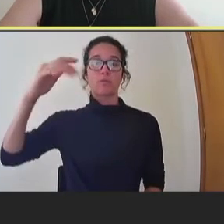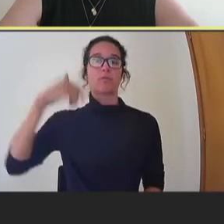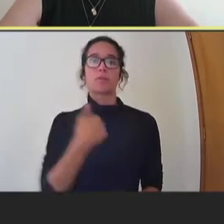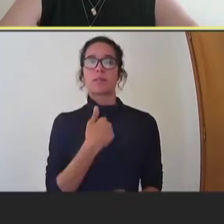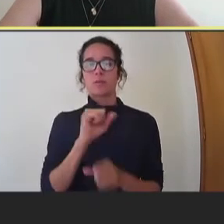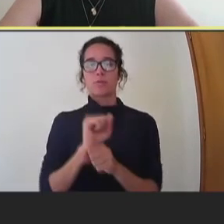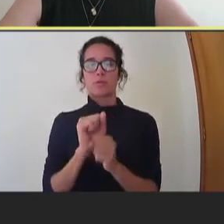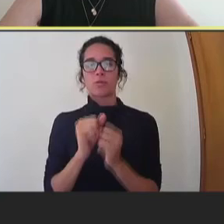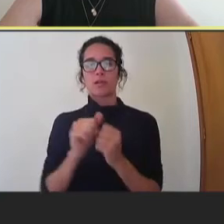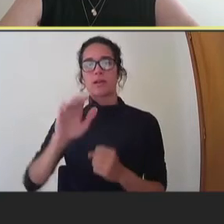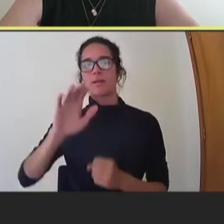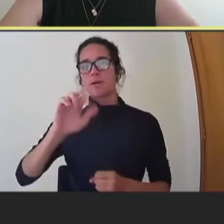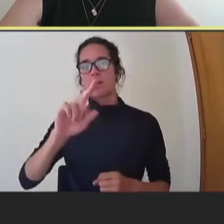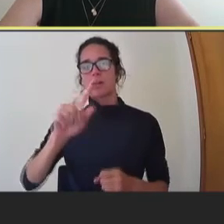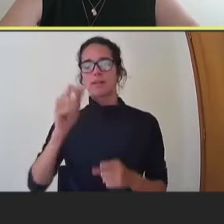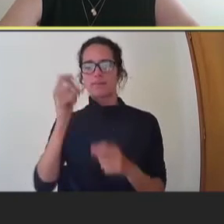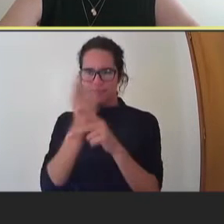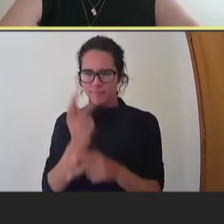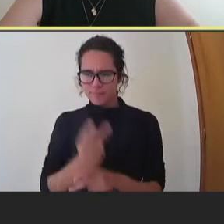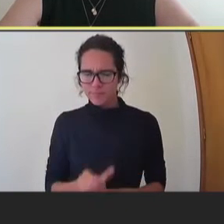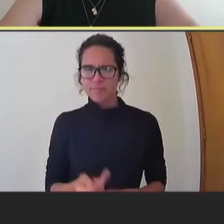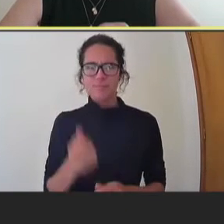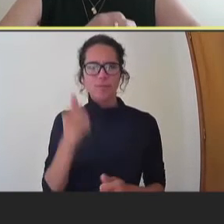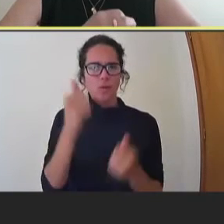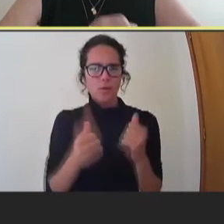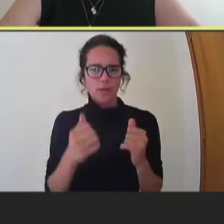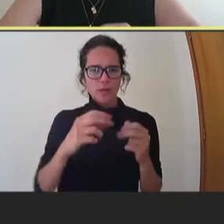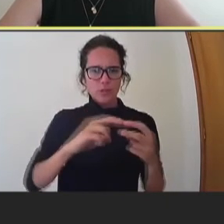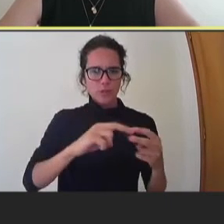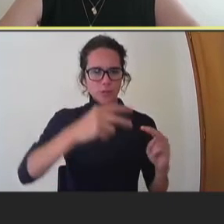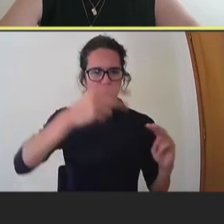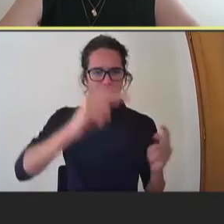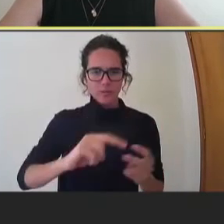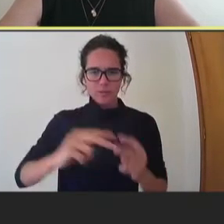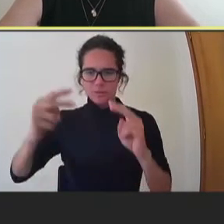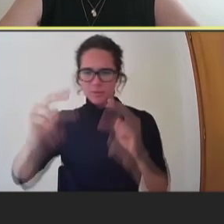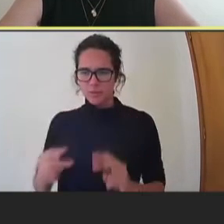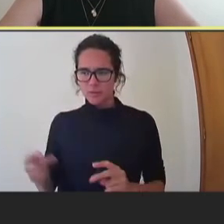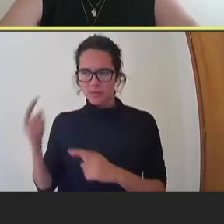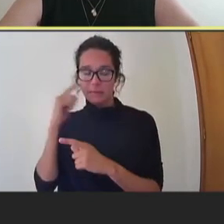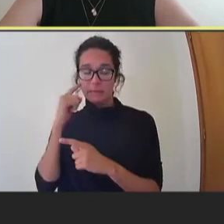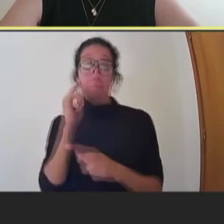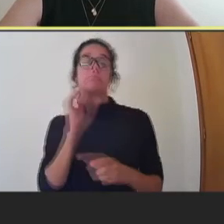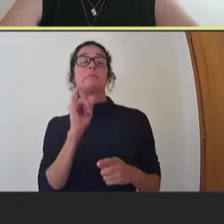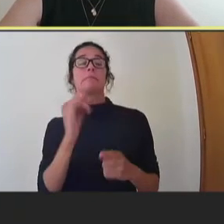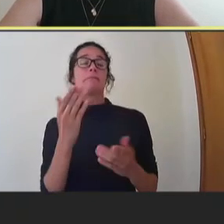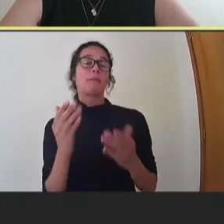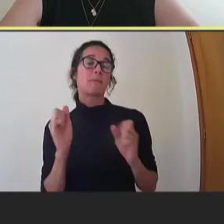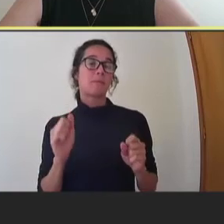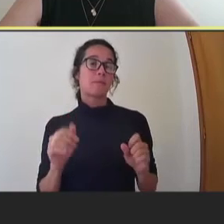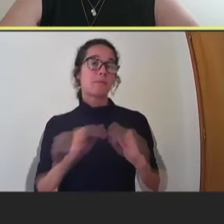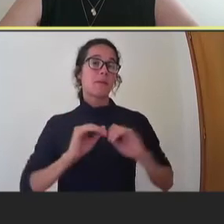out which streams are -- they feel are the most relevant for us to produce. So,